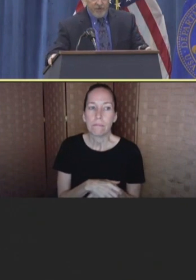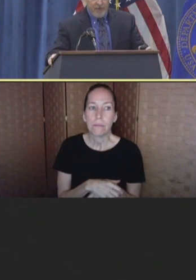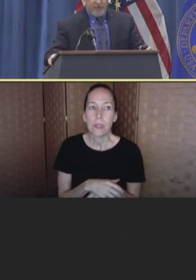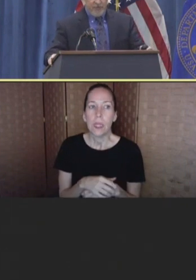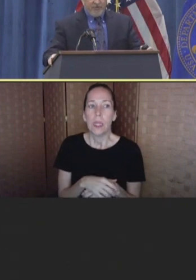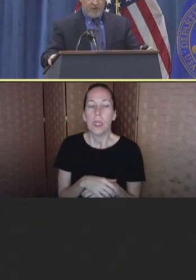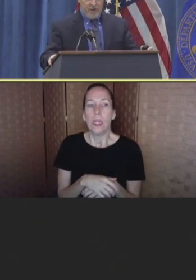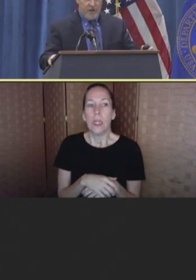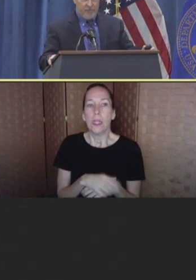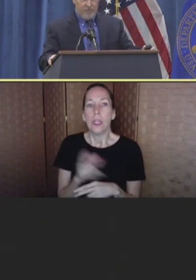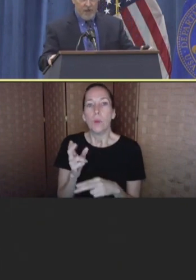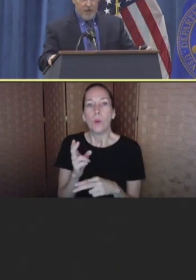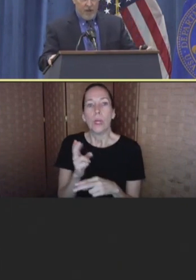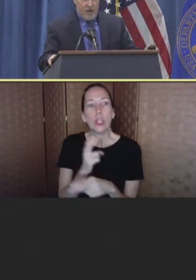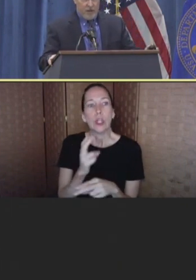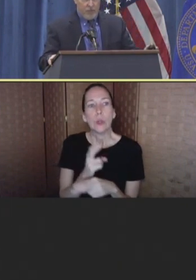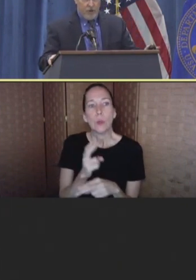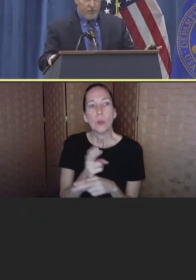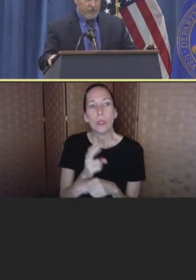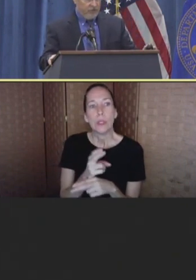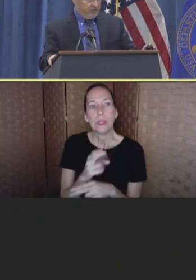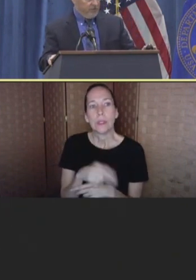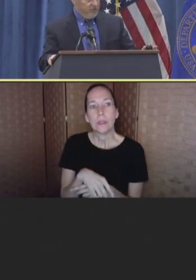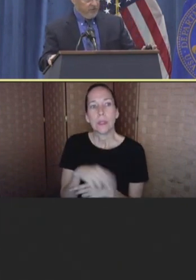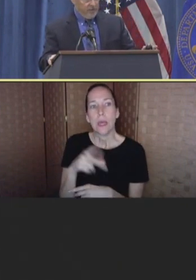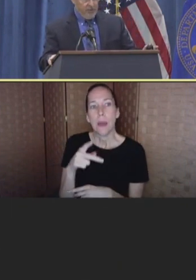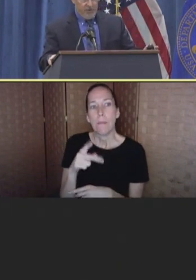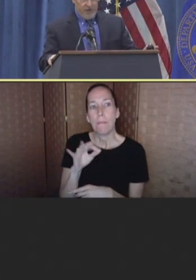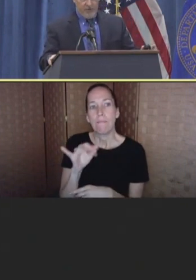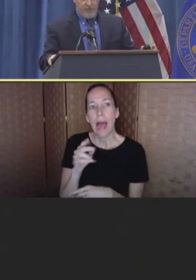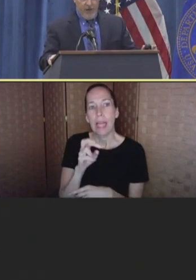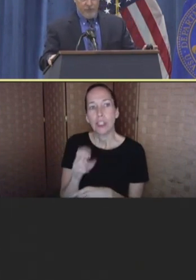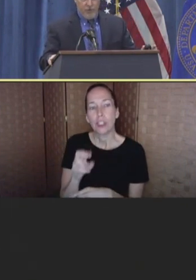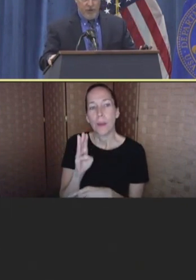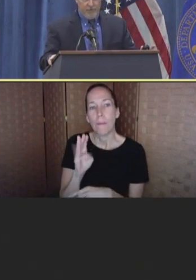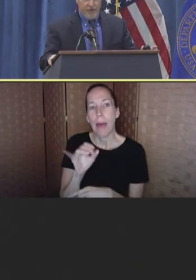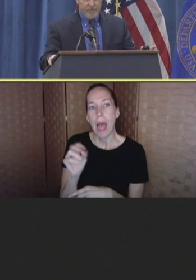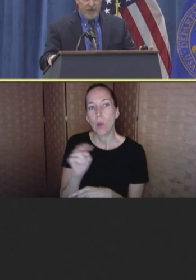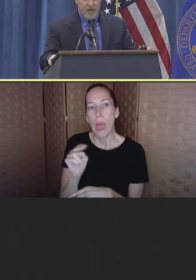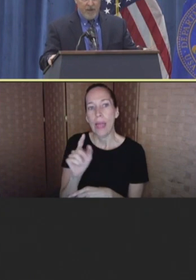5 to 17, there were no statistical signals in age 5 to 11.